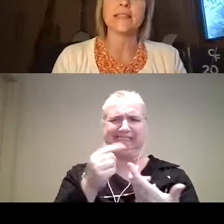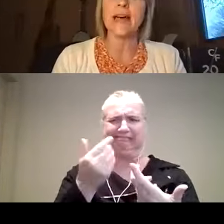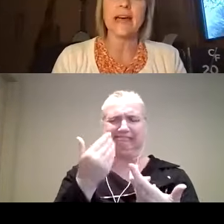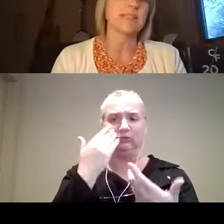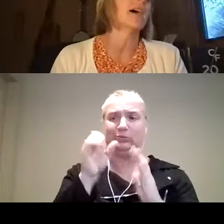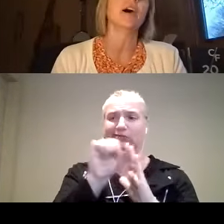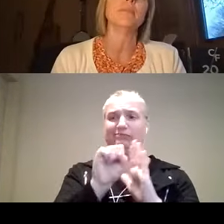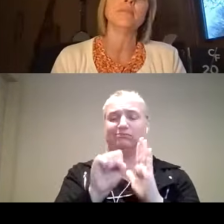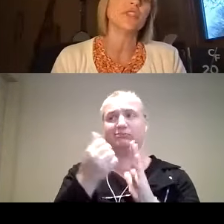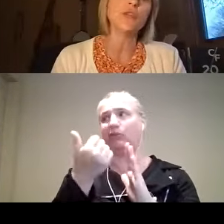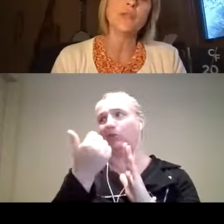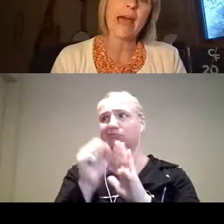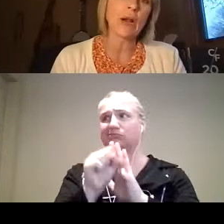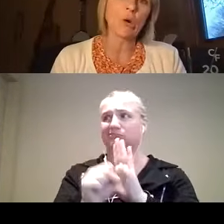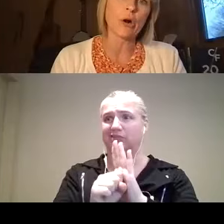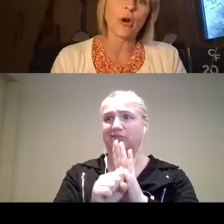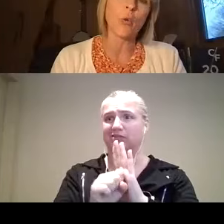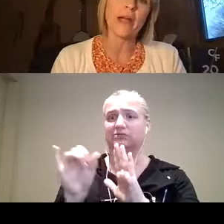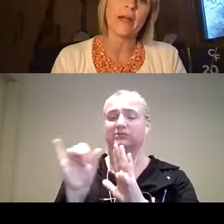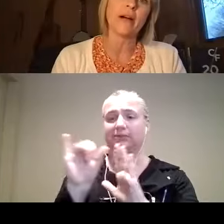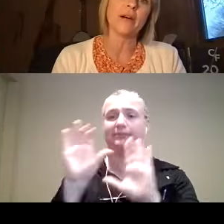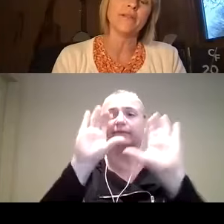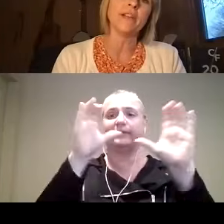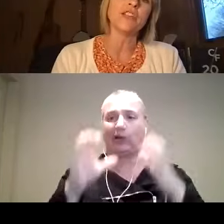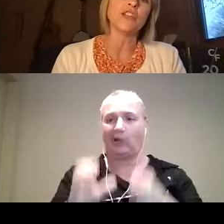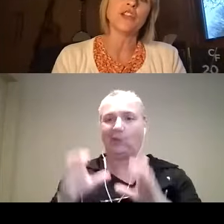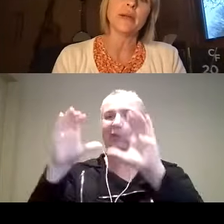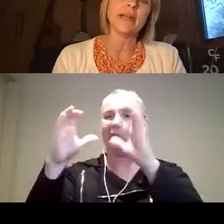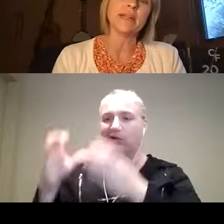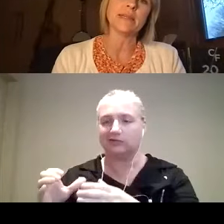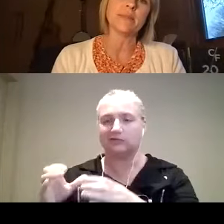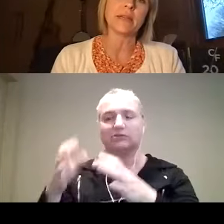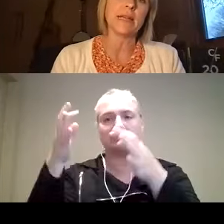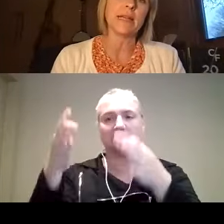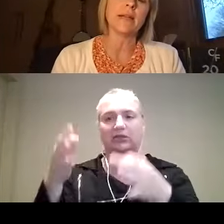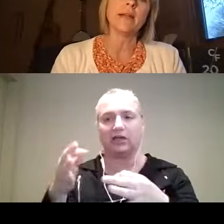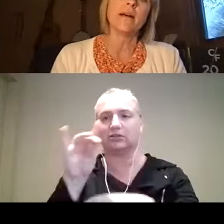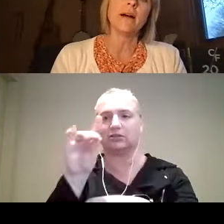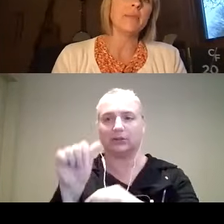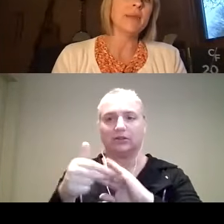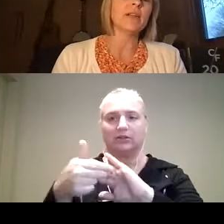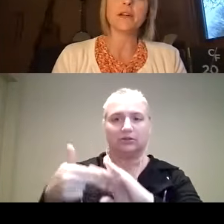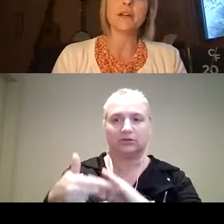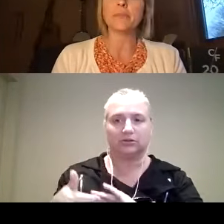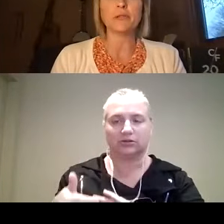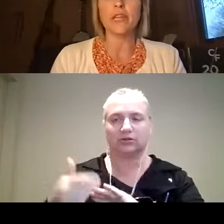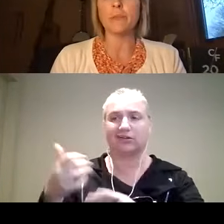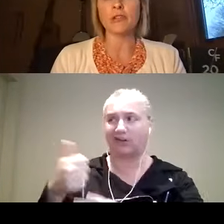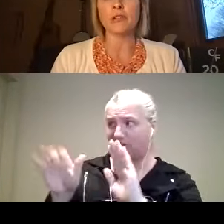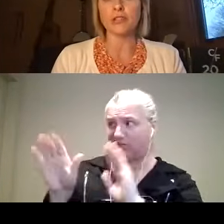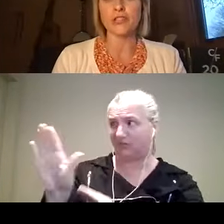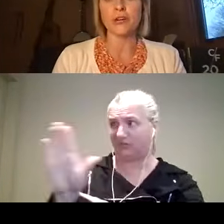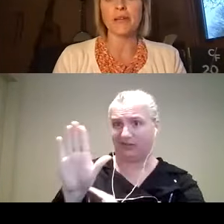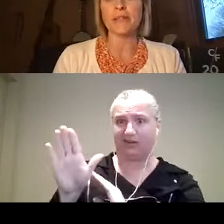that do the categorical way of determining disability. Even under the most emotional disturbance,